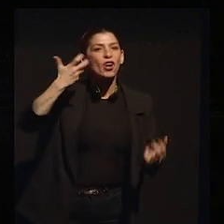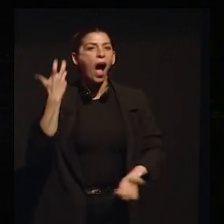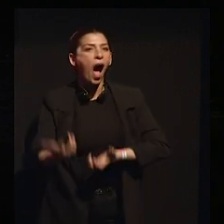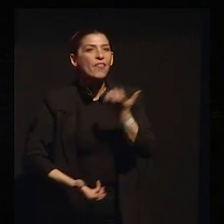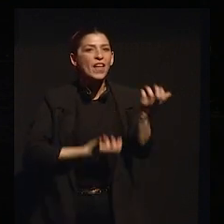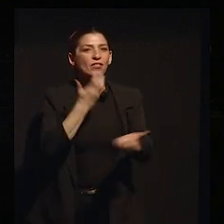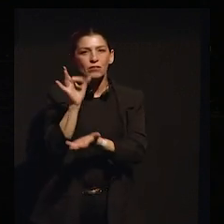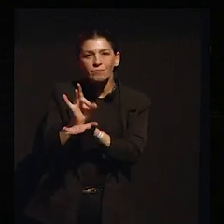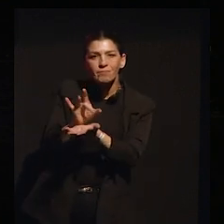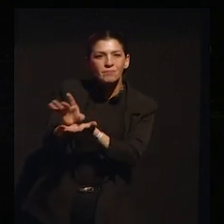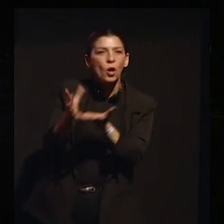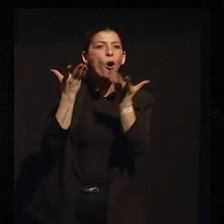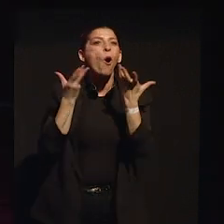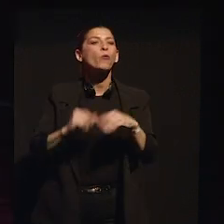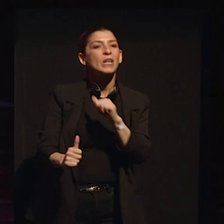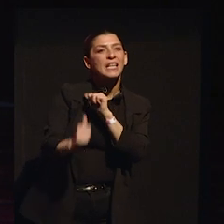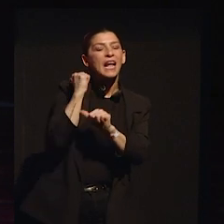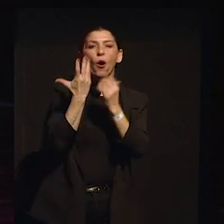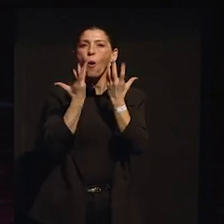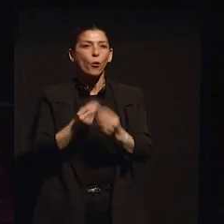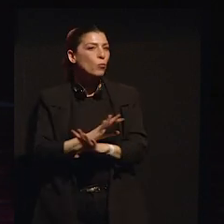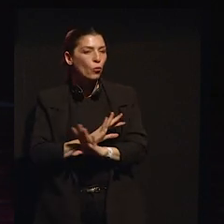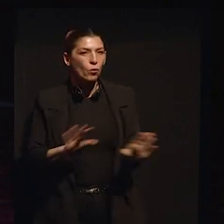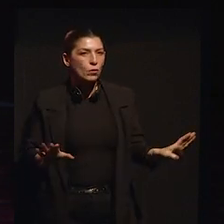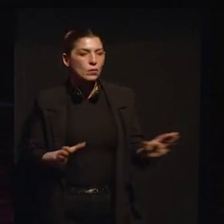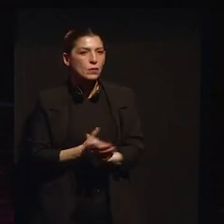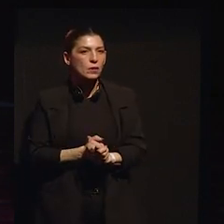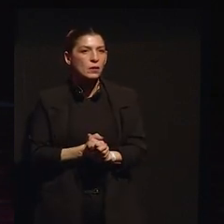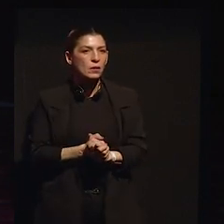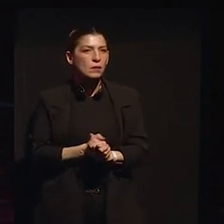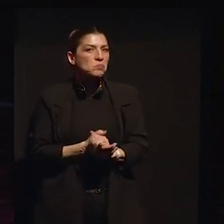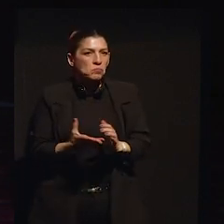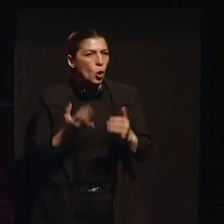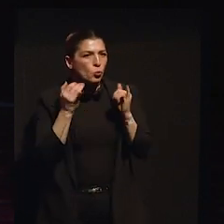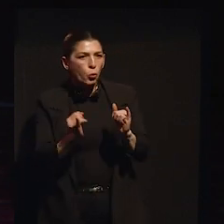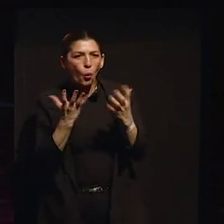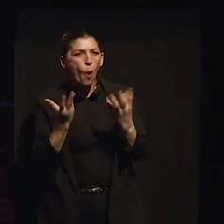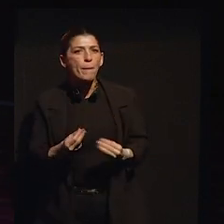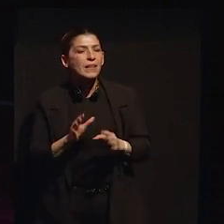when I am weak?” So, in this story... We can’t go back by taking the sun or fire out of the story, sorry,